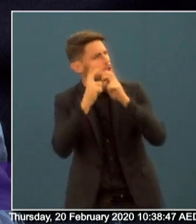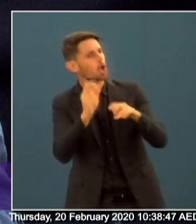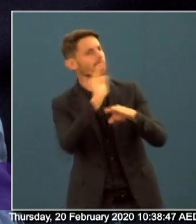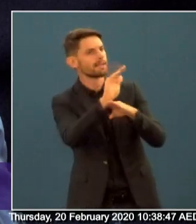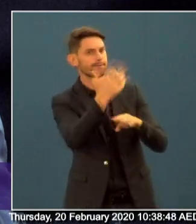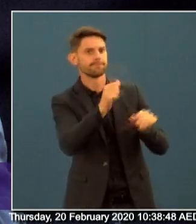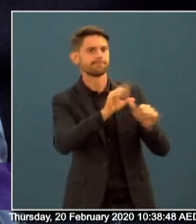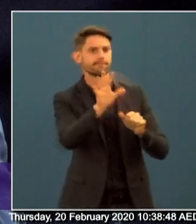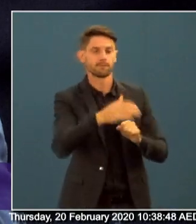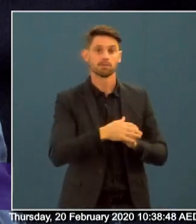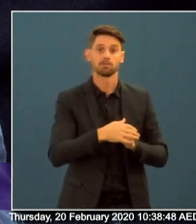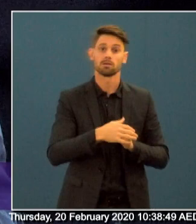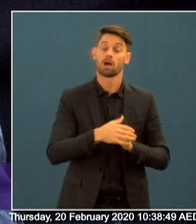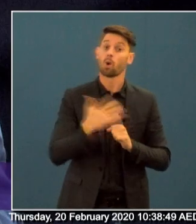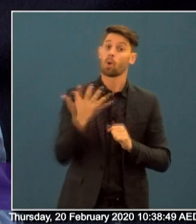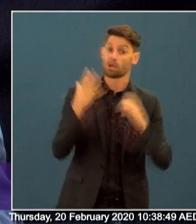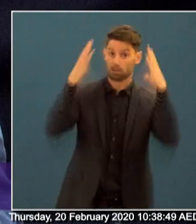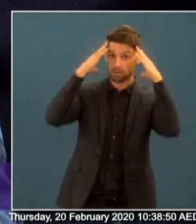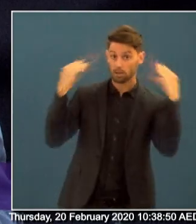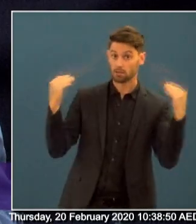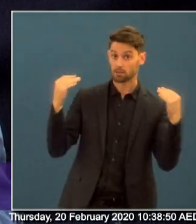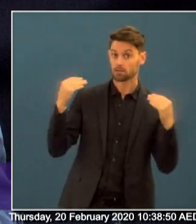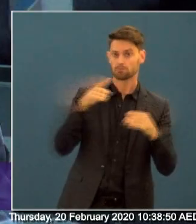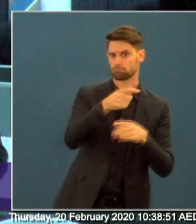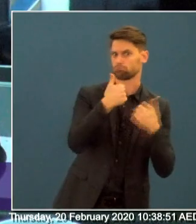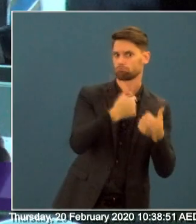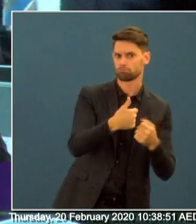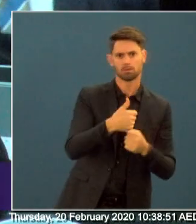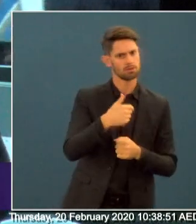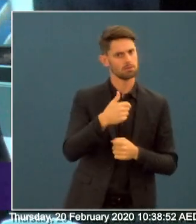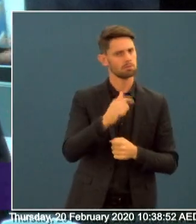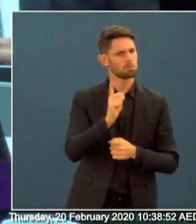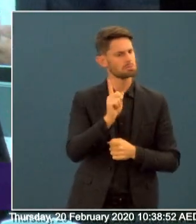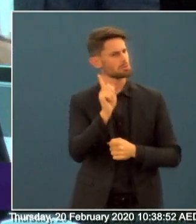From the Netherlands, particularly. And what is it about the research in the Netherlands